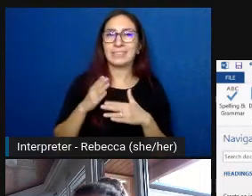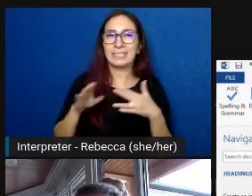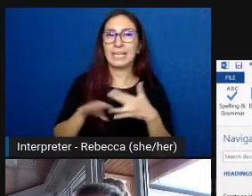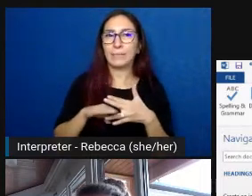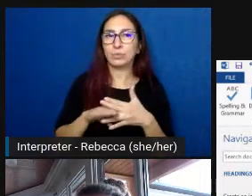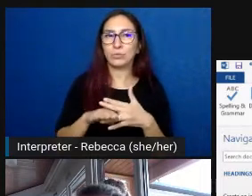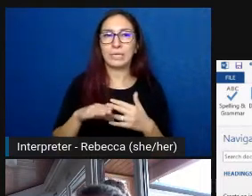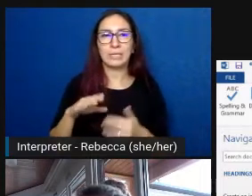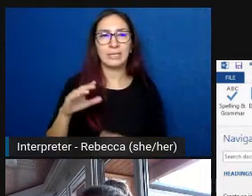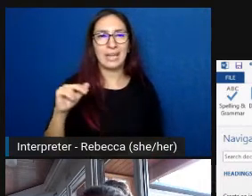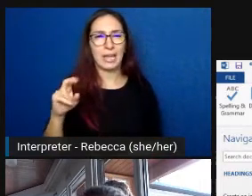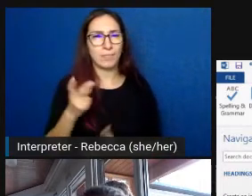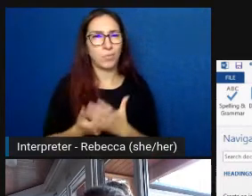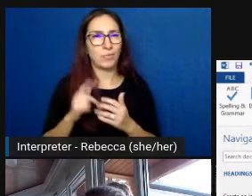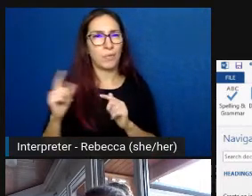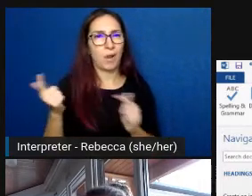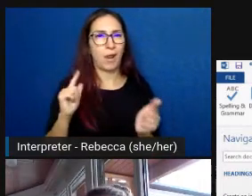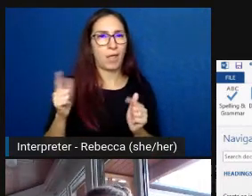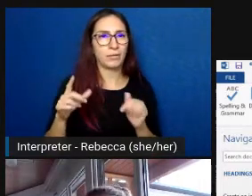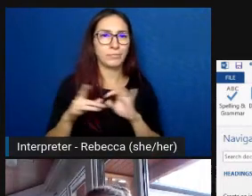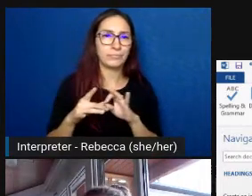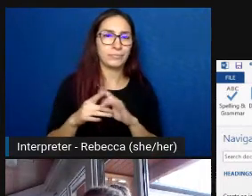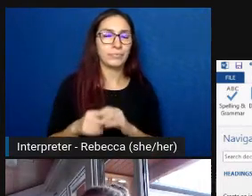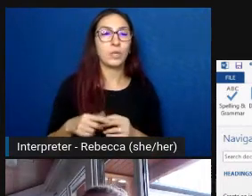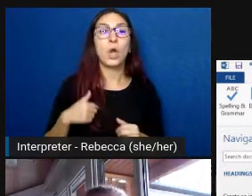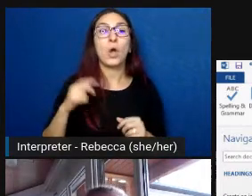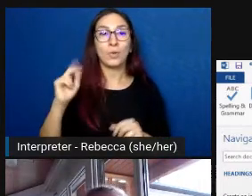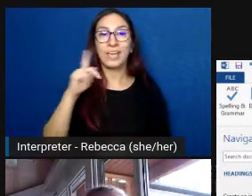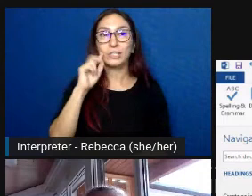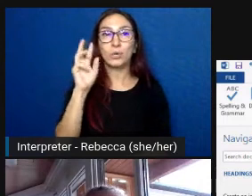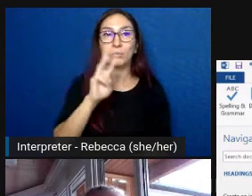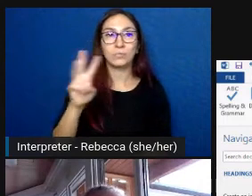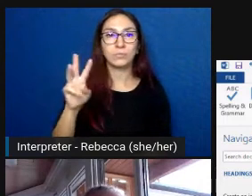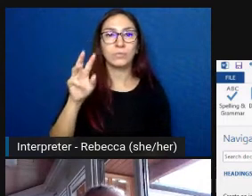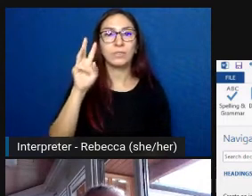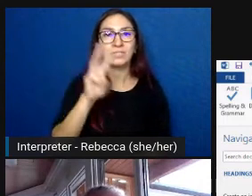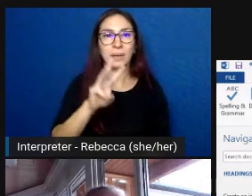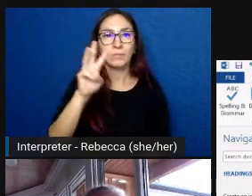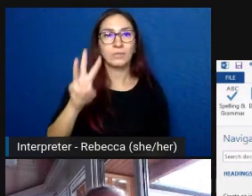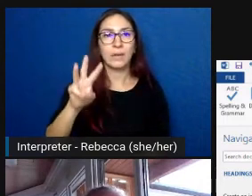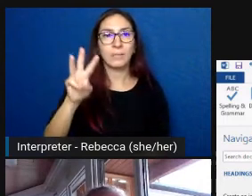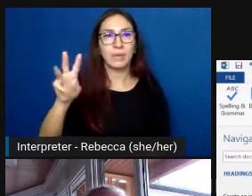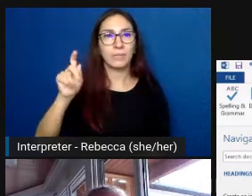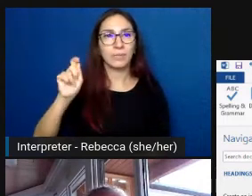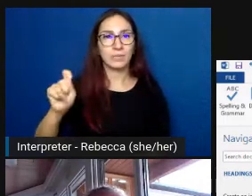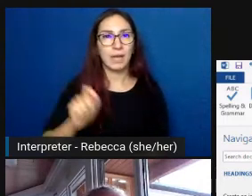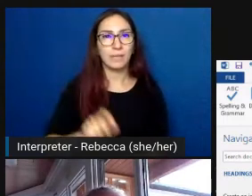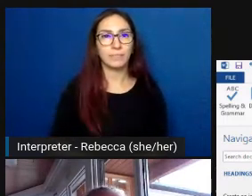website It's www. [screen reader]